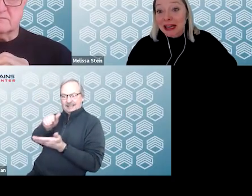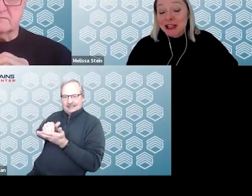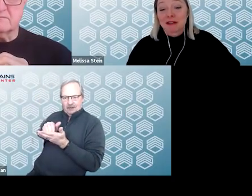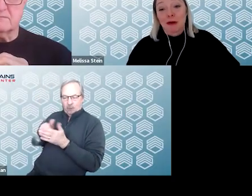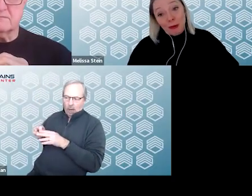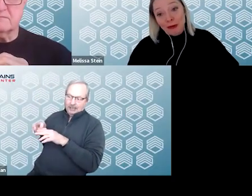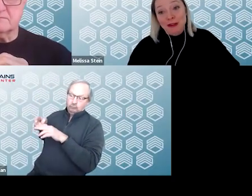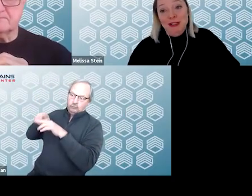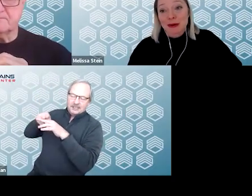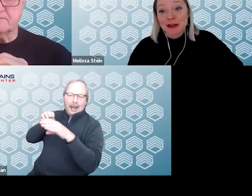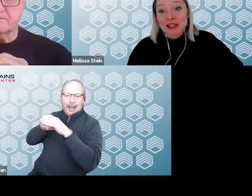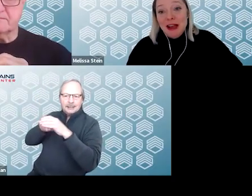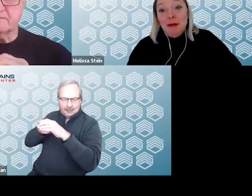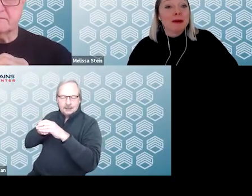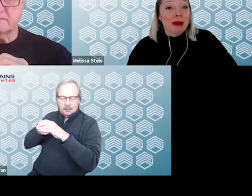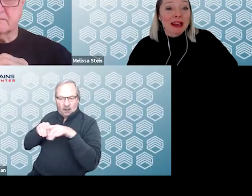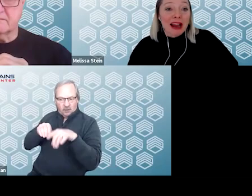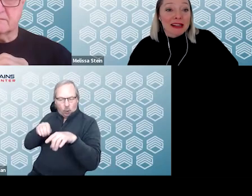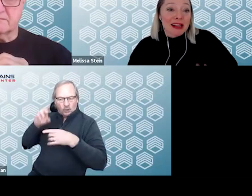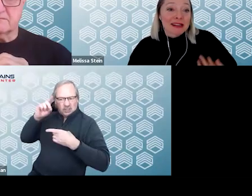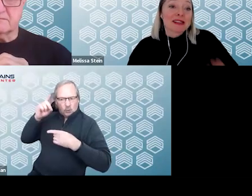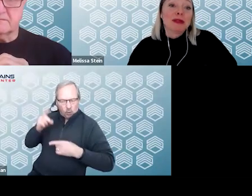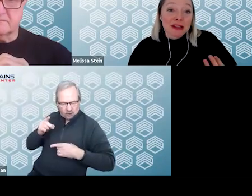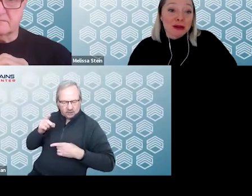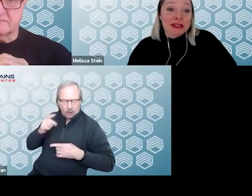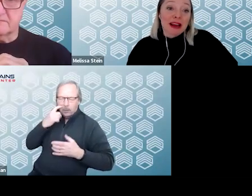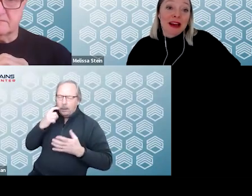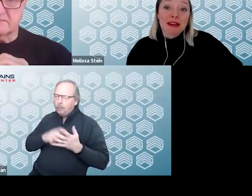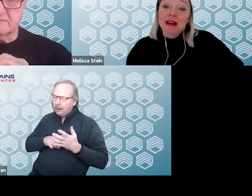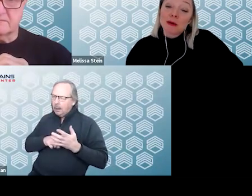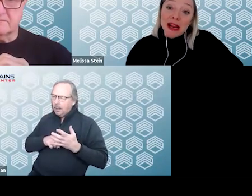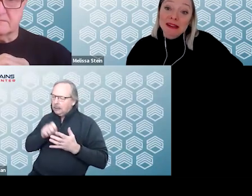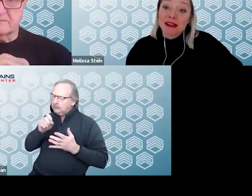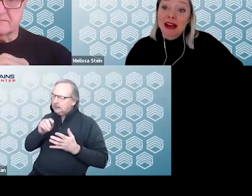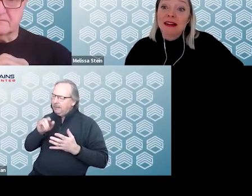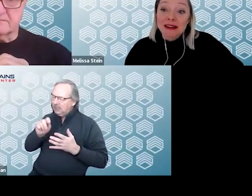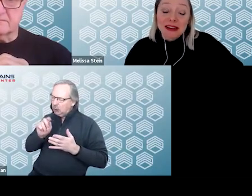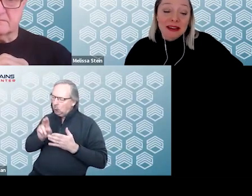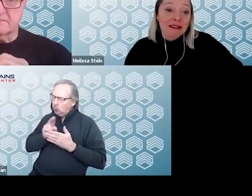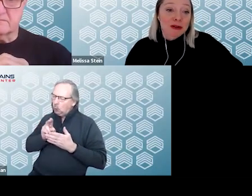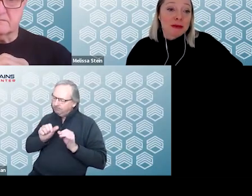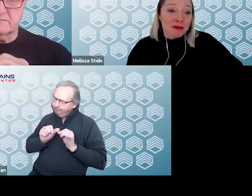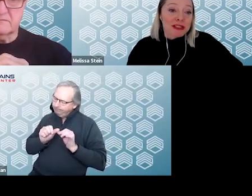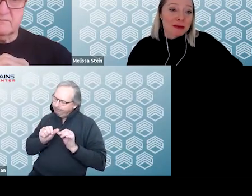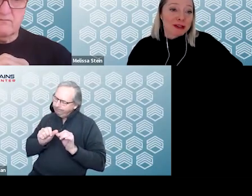to medication for opioid use disorders. But we recognize that treatment for stimulant use